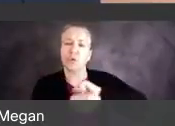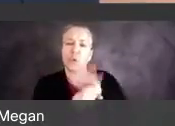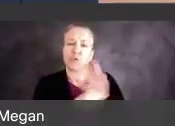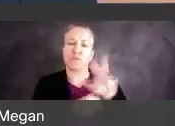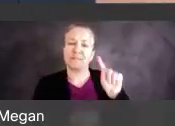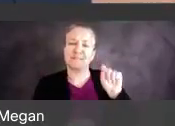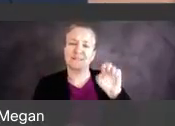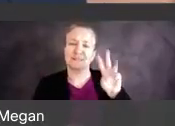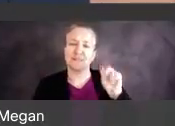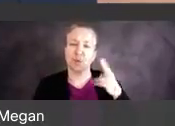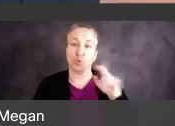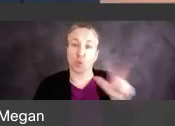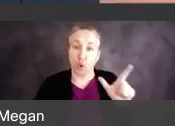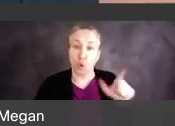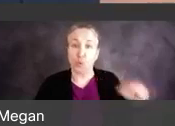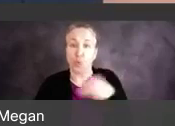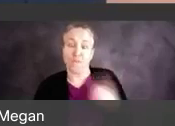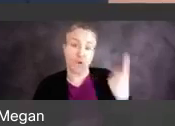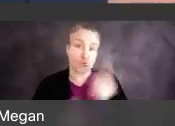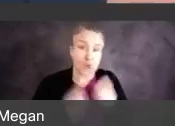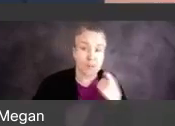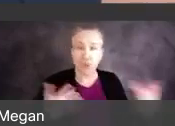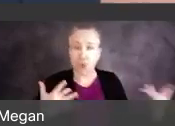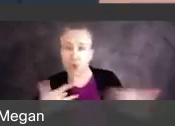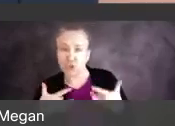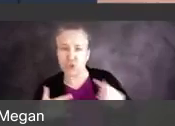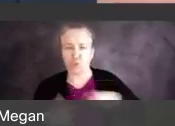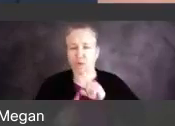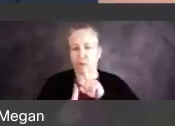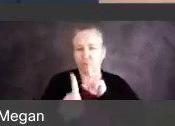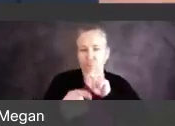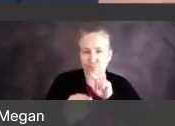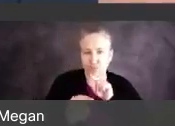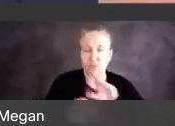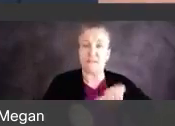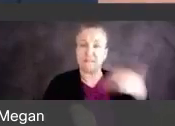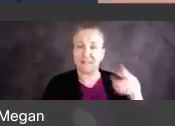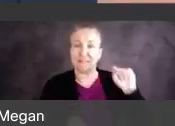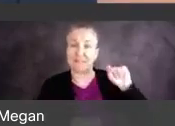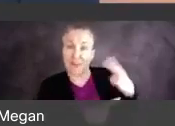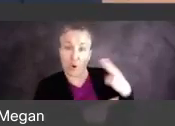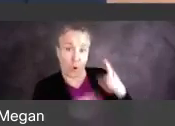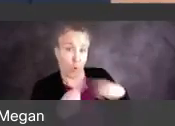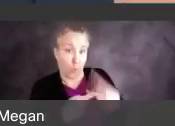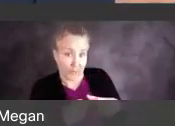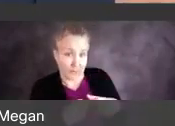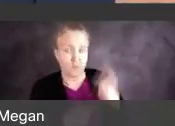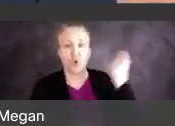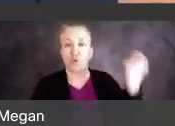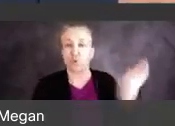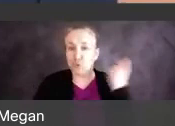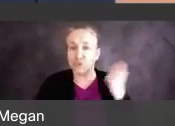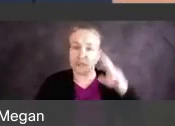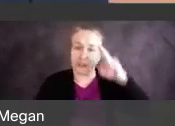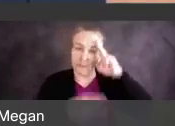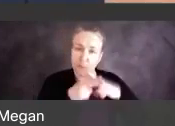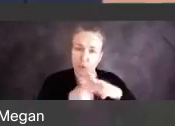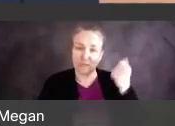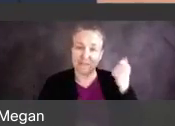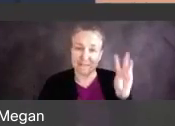and concerns about the vaccine. The next town hall will be on Tuesday, March the 16th at 7:00 PM.